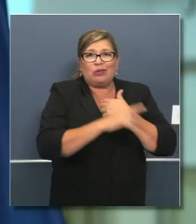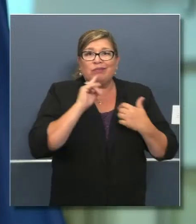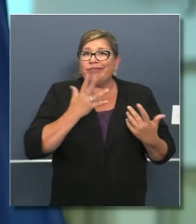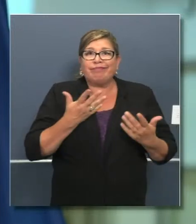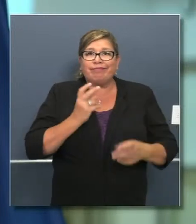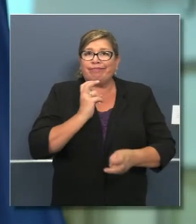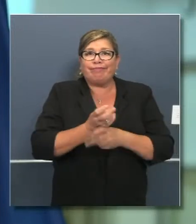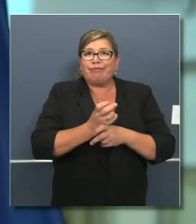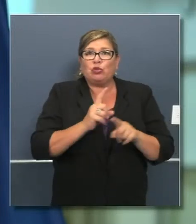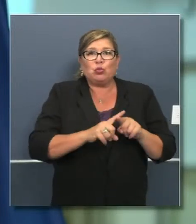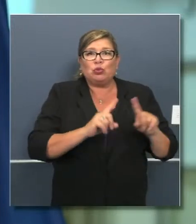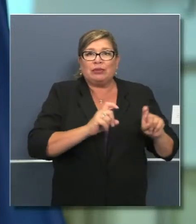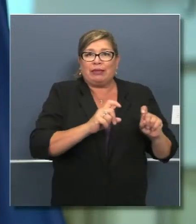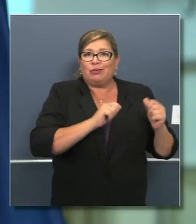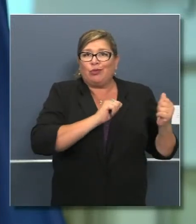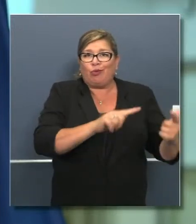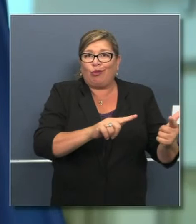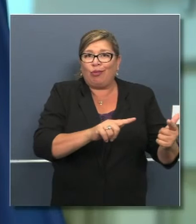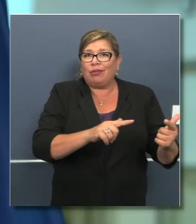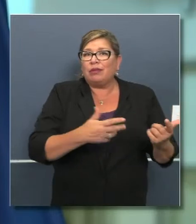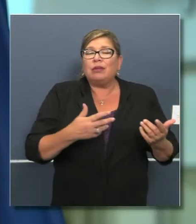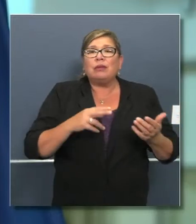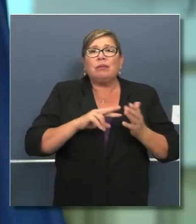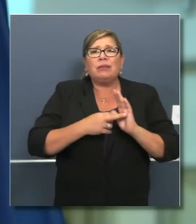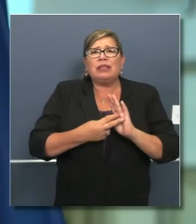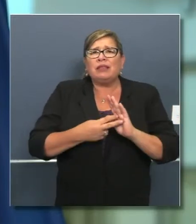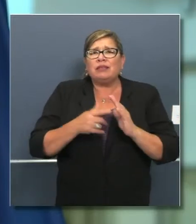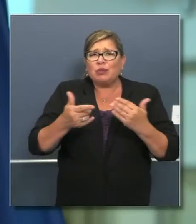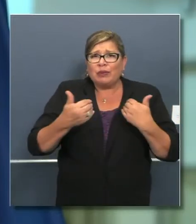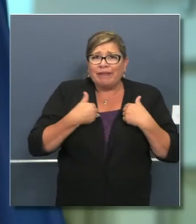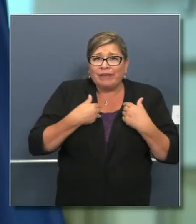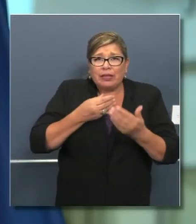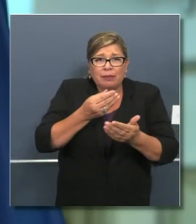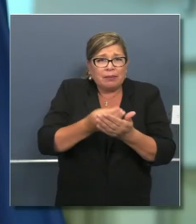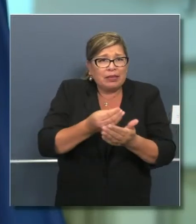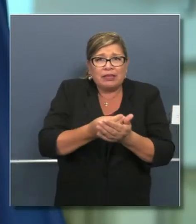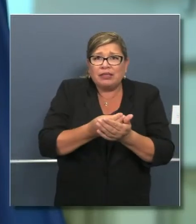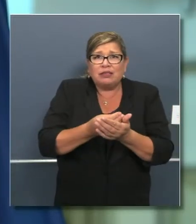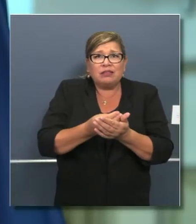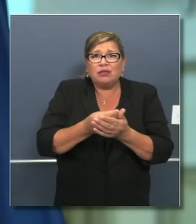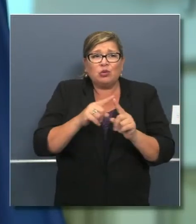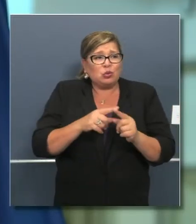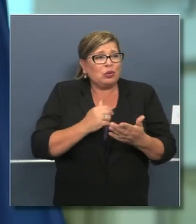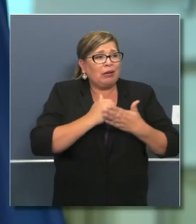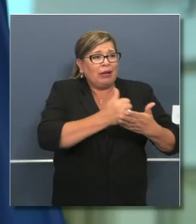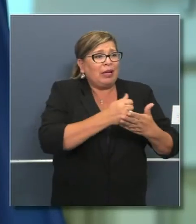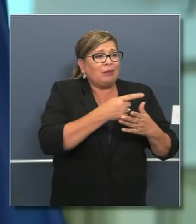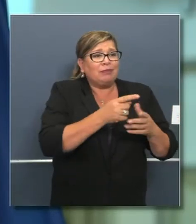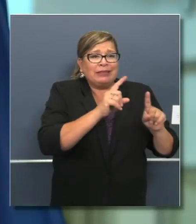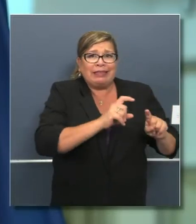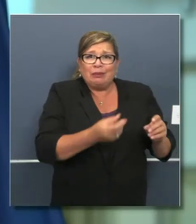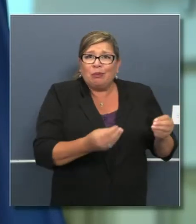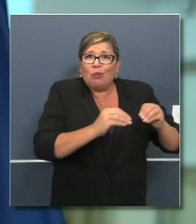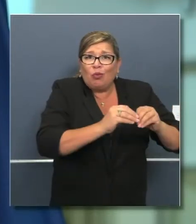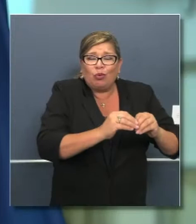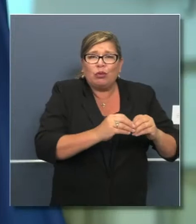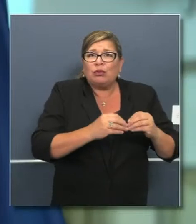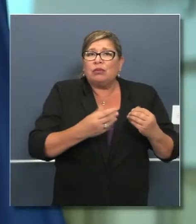to everyone are there plans or are there funds available to expand testing and create more site